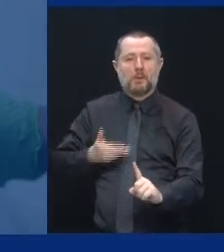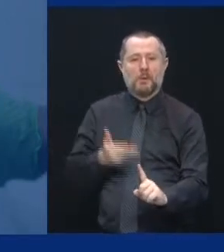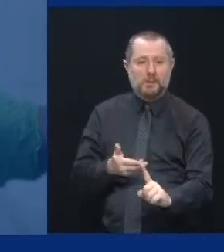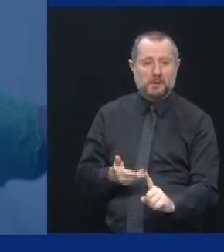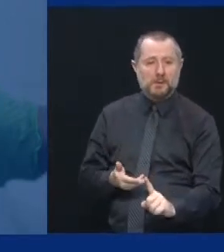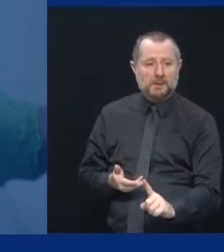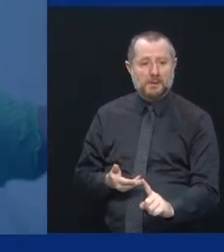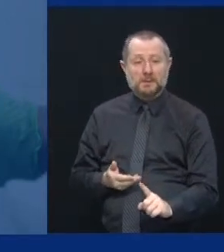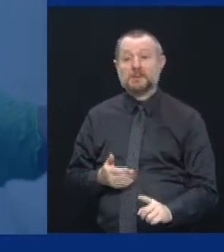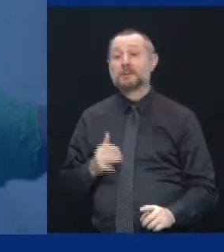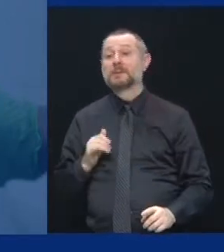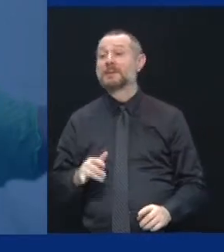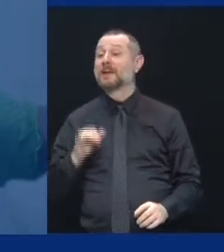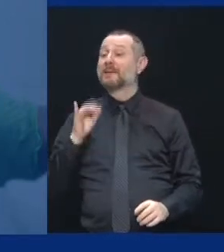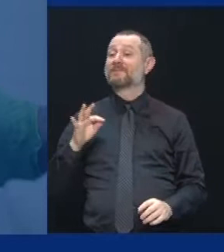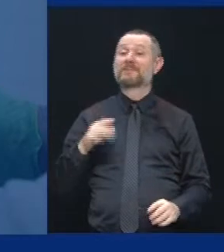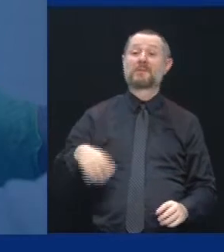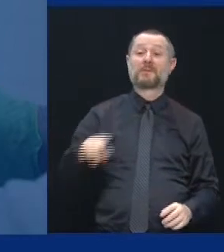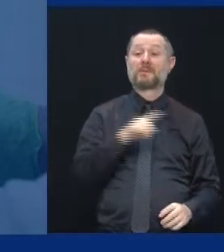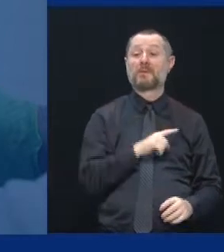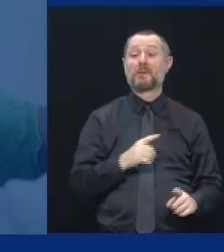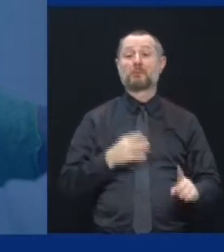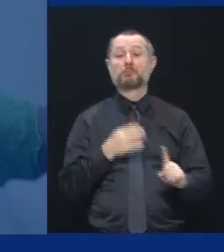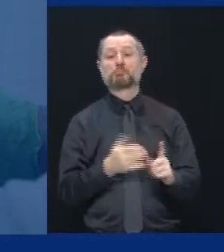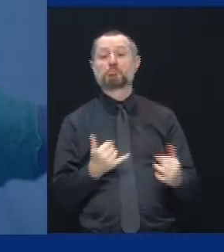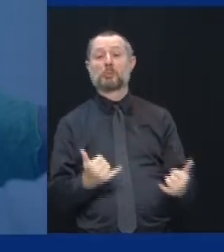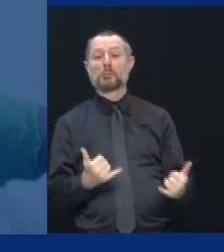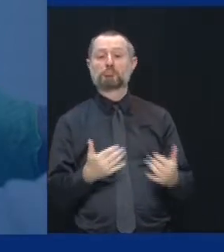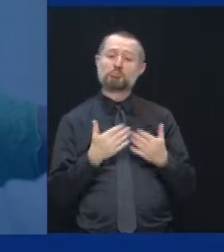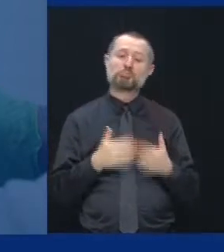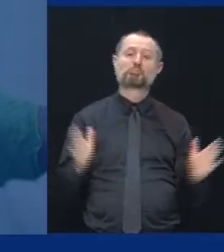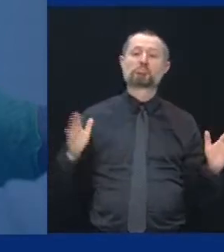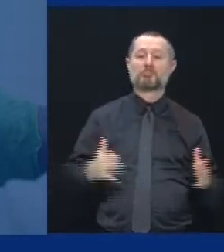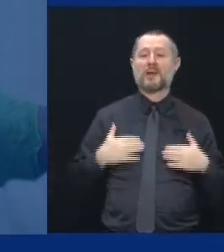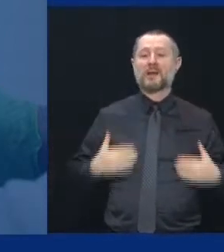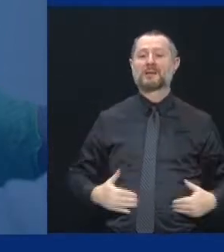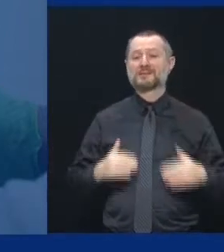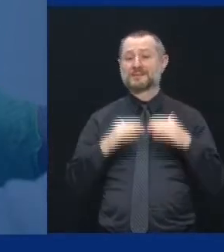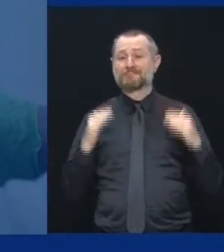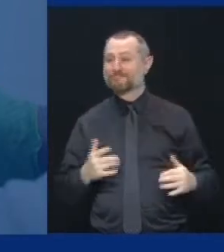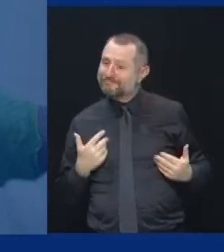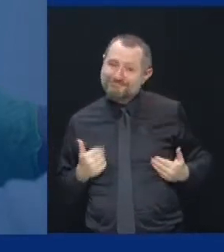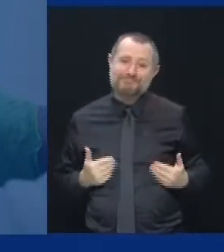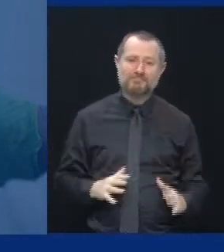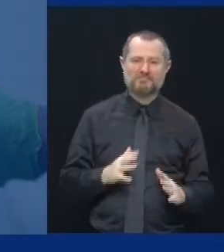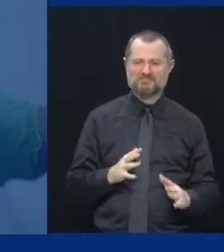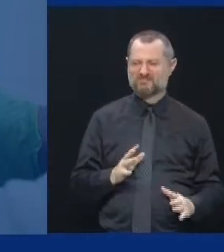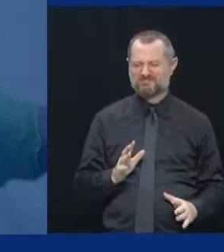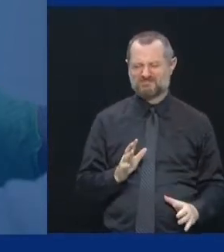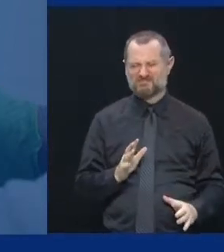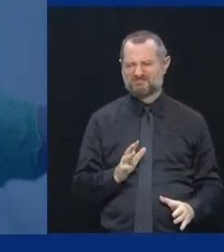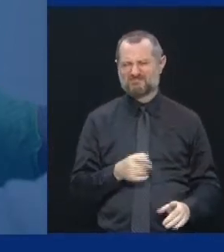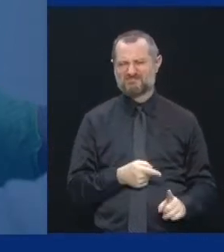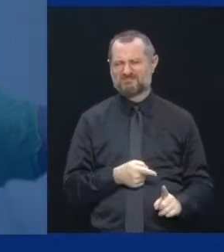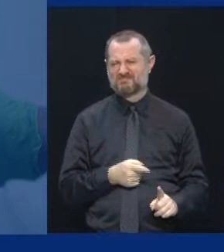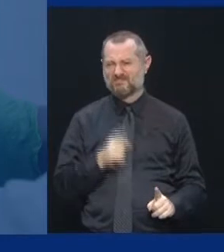DISTRIBUTE THE VACCINE, YOU WILL RECREATE THE SAME PROBLEM WE'VE SEEN FOR THE LAST YEAR AND DECADES BEFORE THAT.